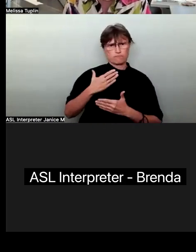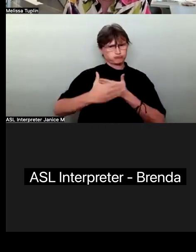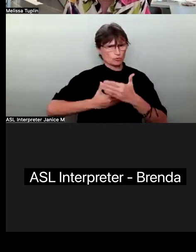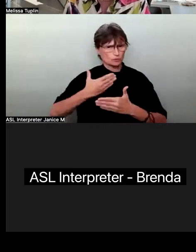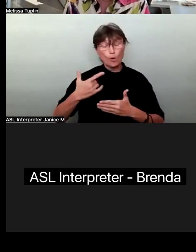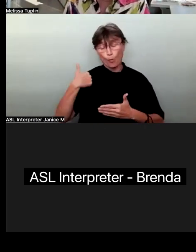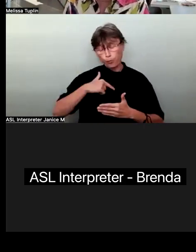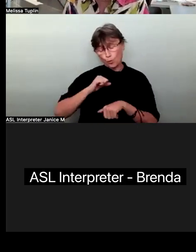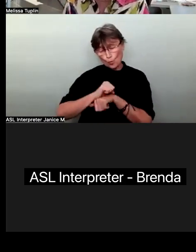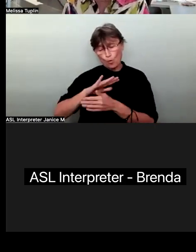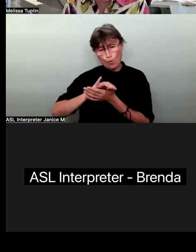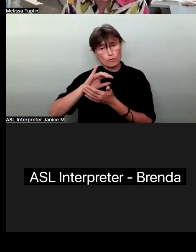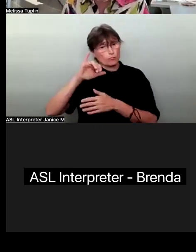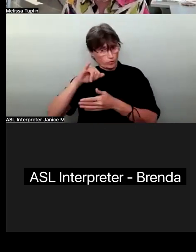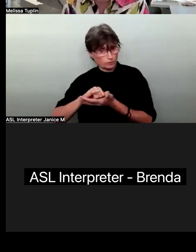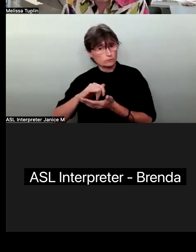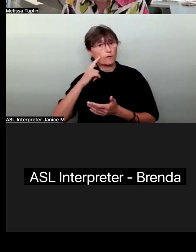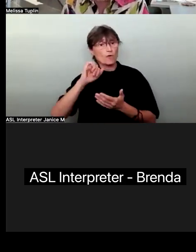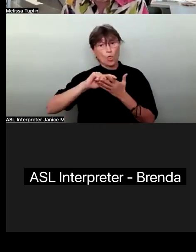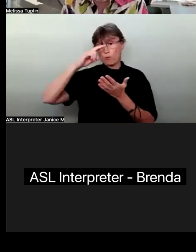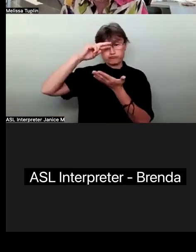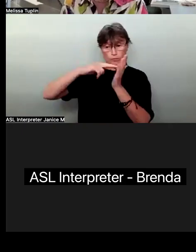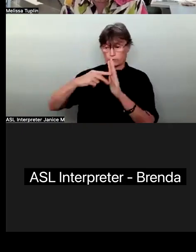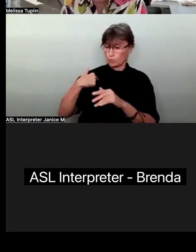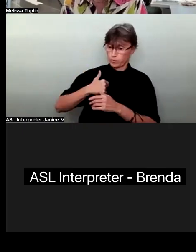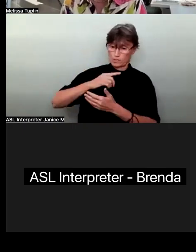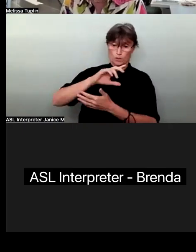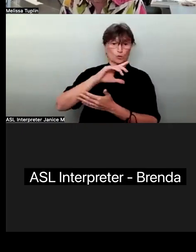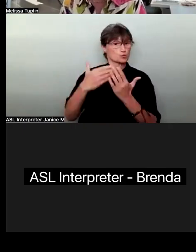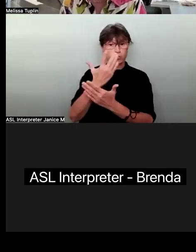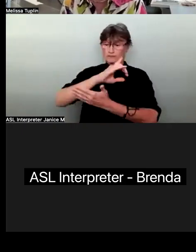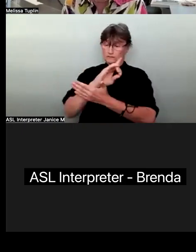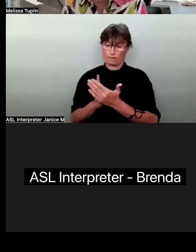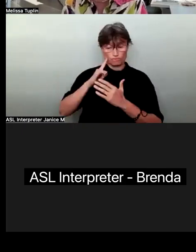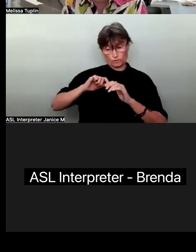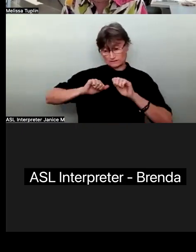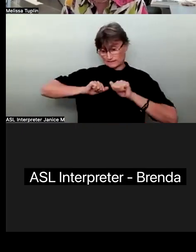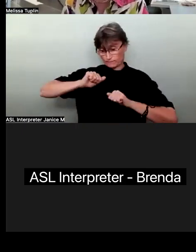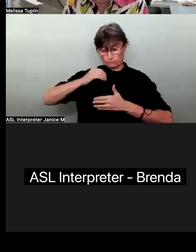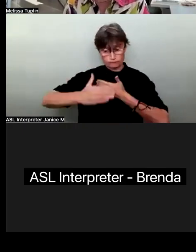The purpose of this assessment process is to consider each organization's funding amount within